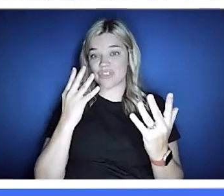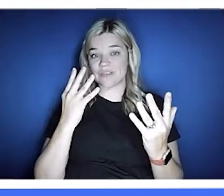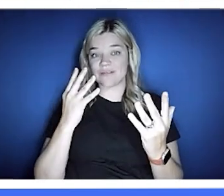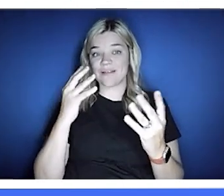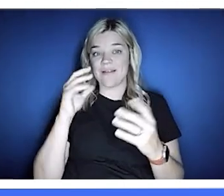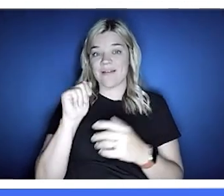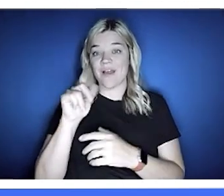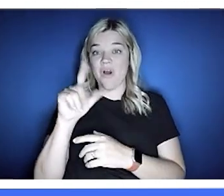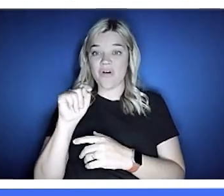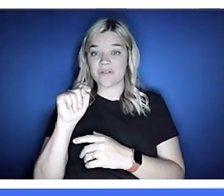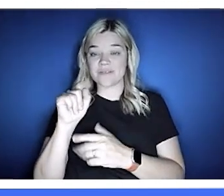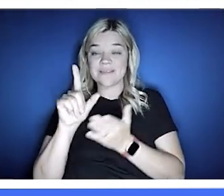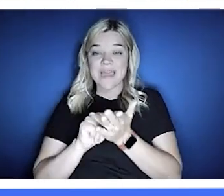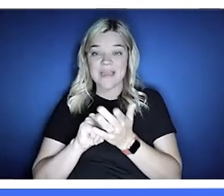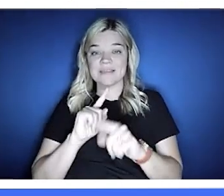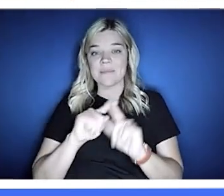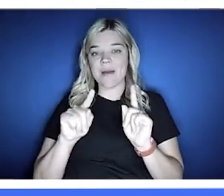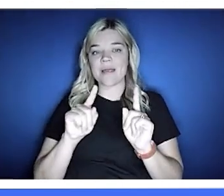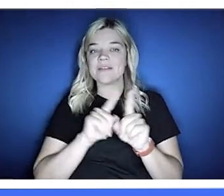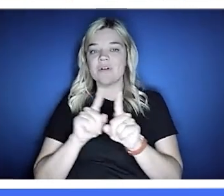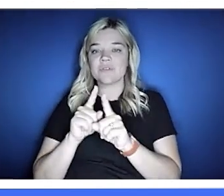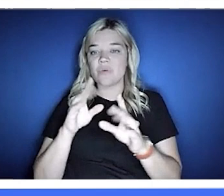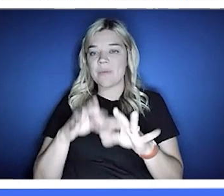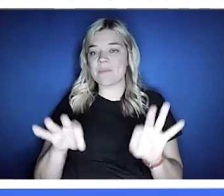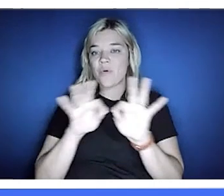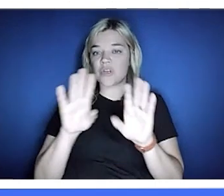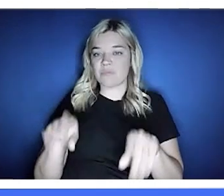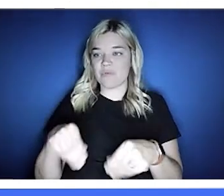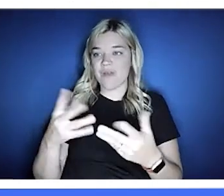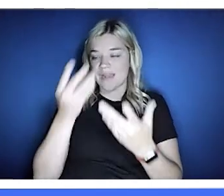But it's also really important to be providing the information needed to answer the question.